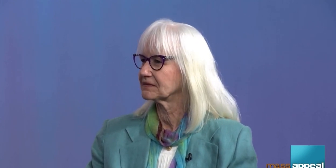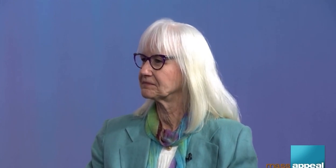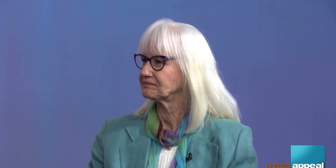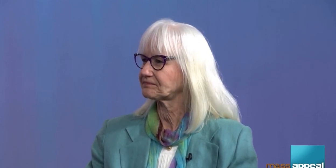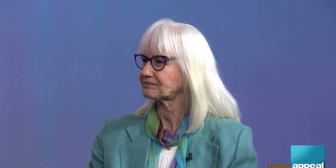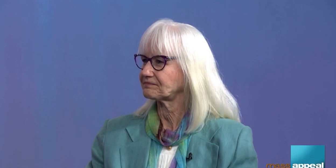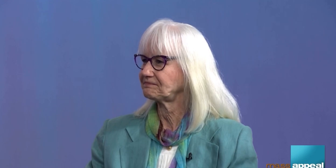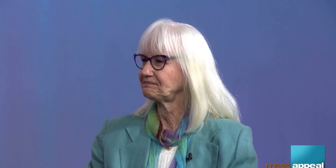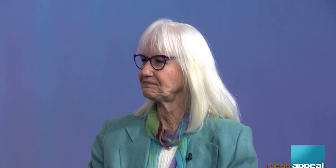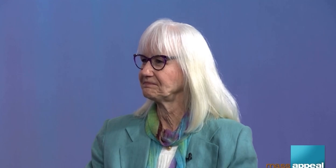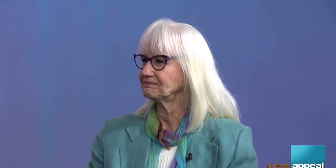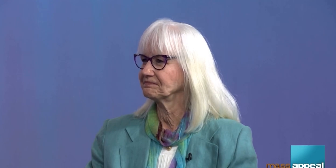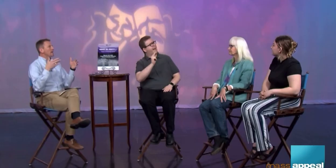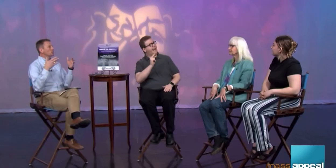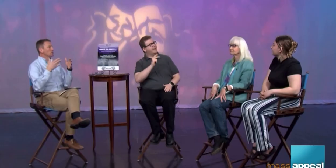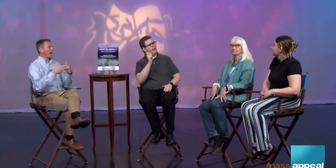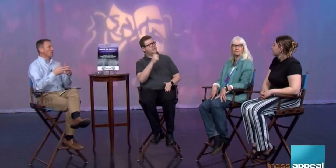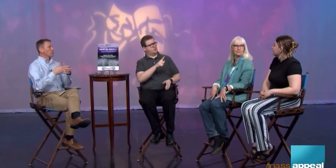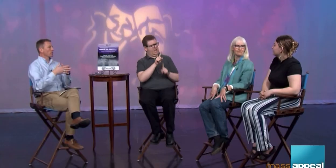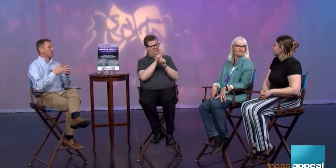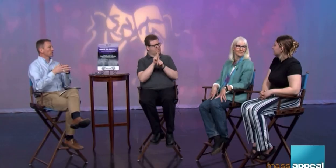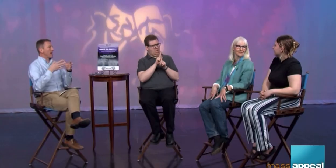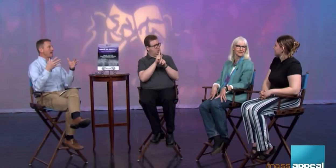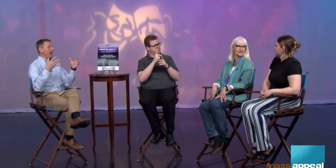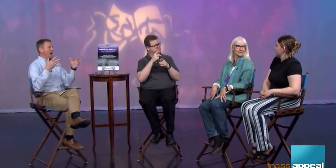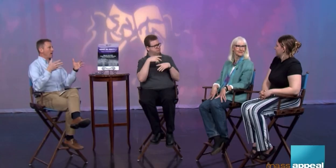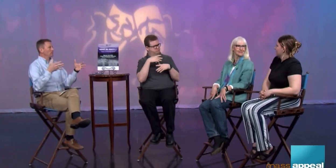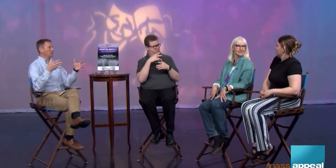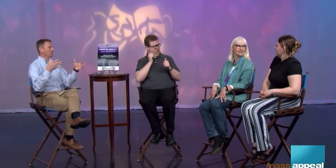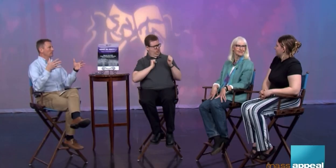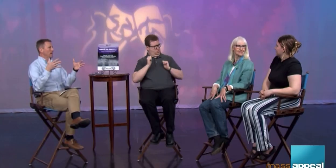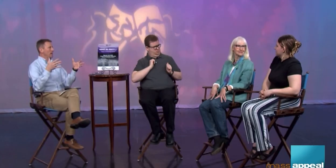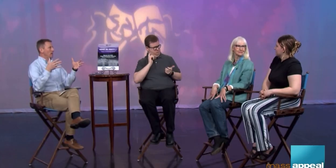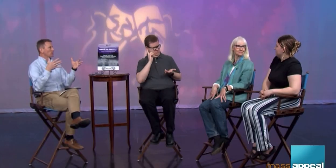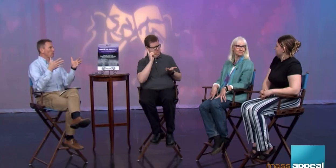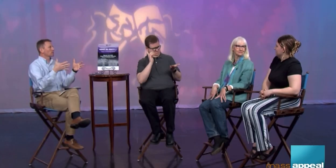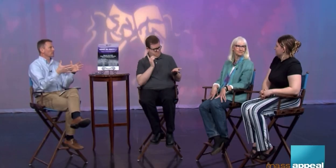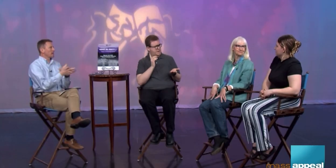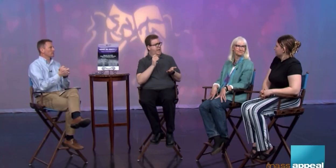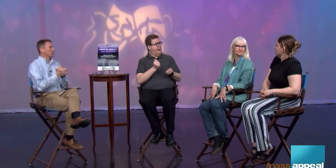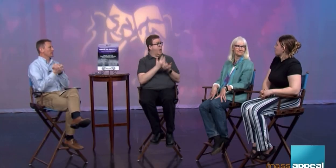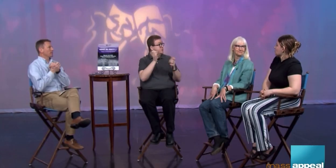me ask you what is a shadowed production and how much work does it take to put together?